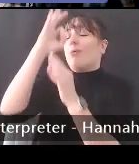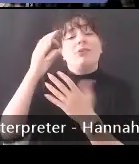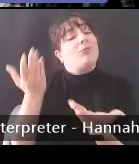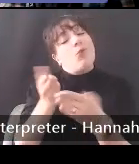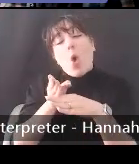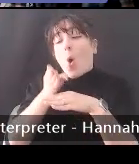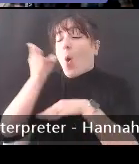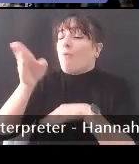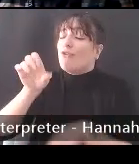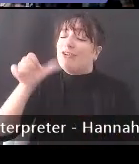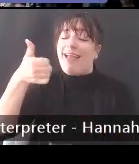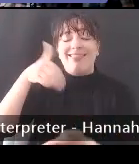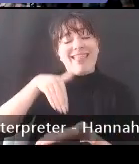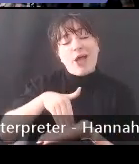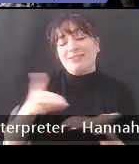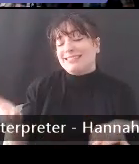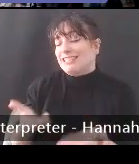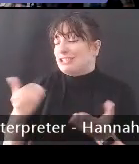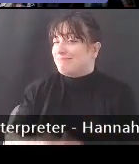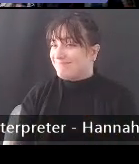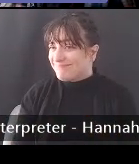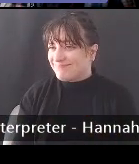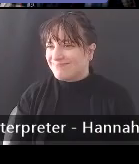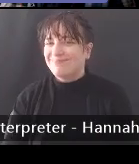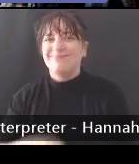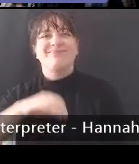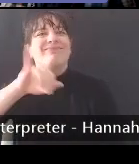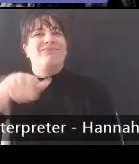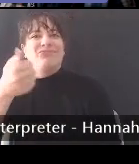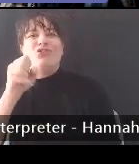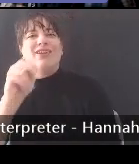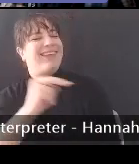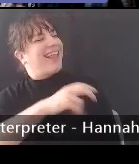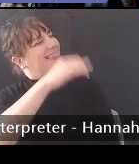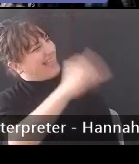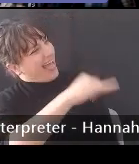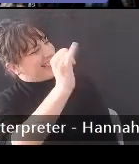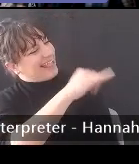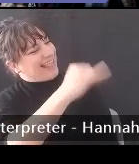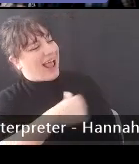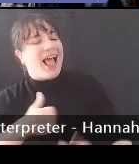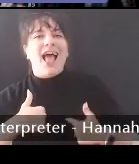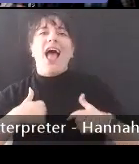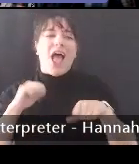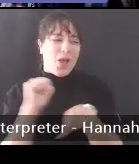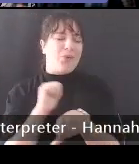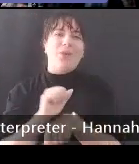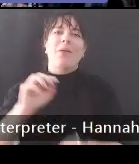Exactly. I look at lakes all the time. I work for the pollution control agency and we work on a lot of water data,